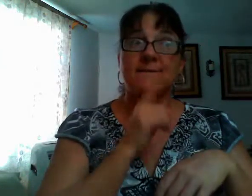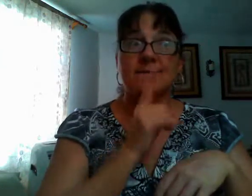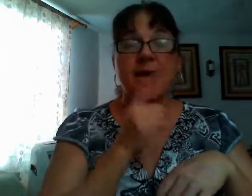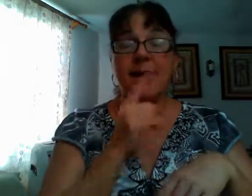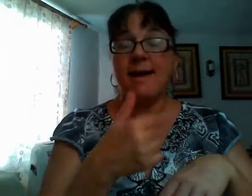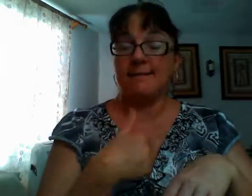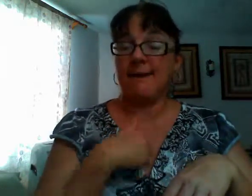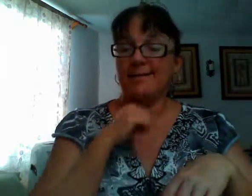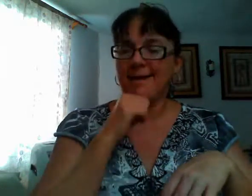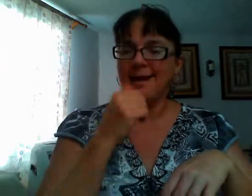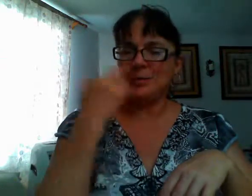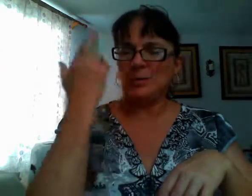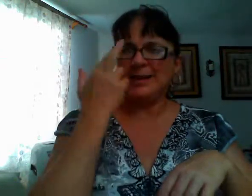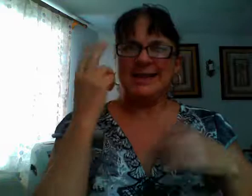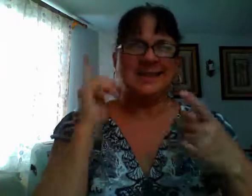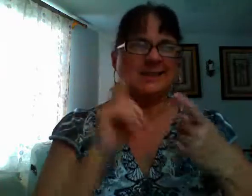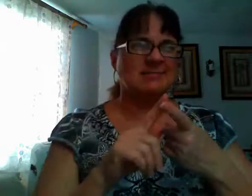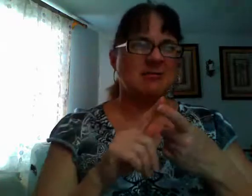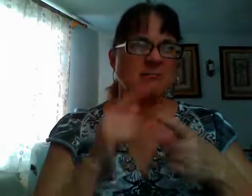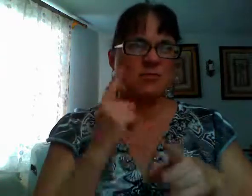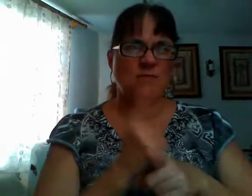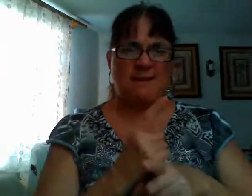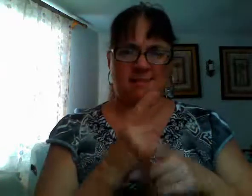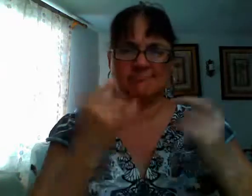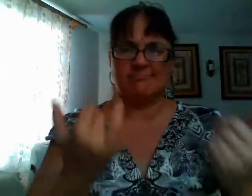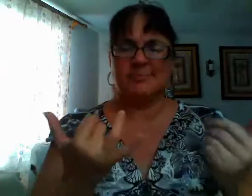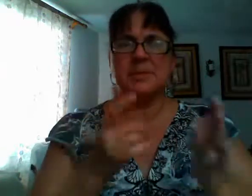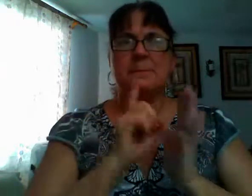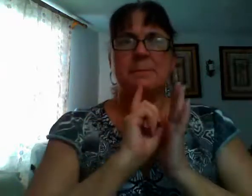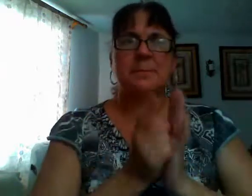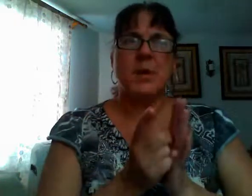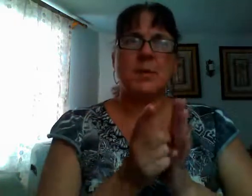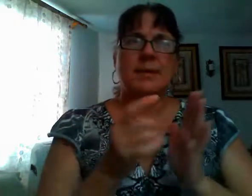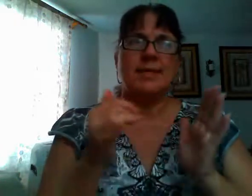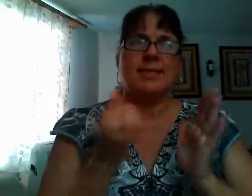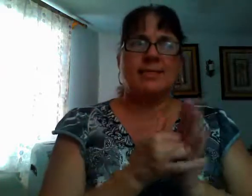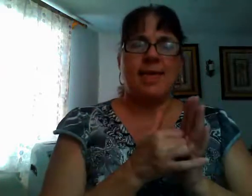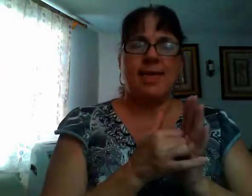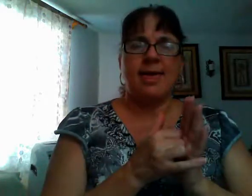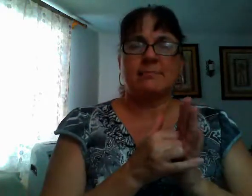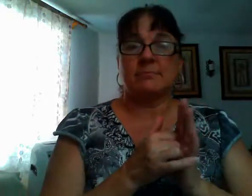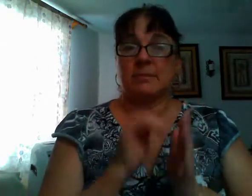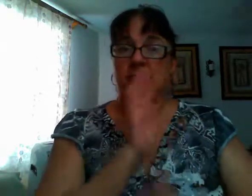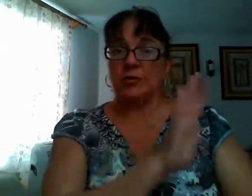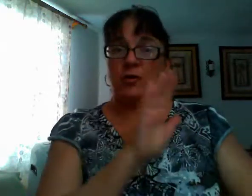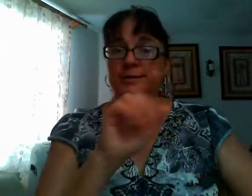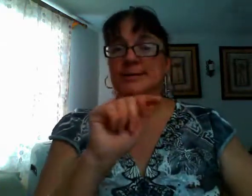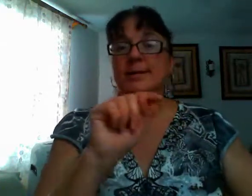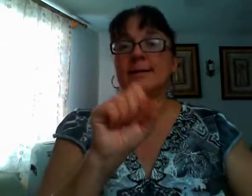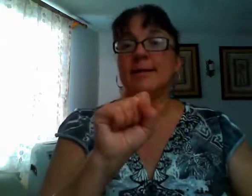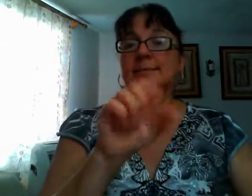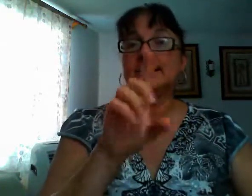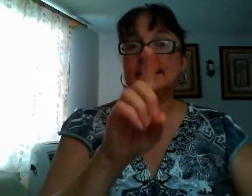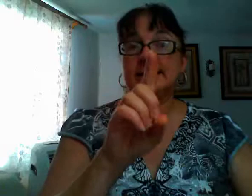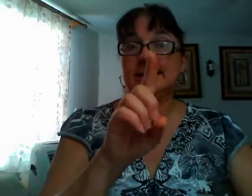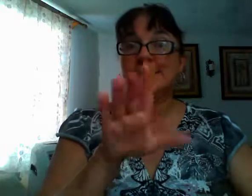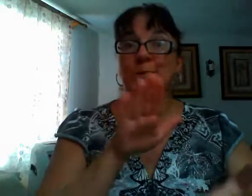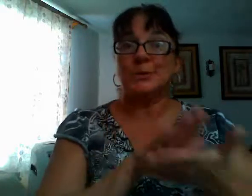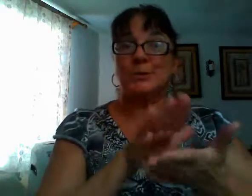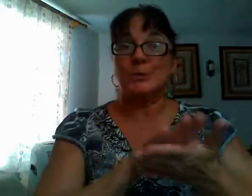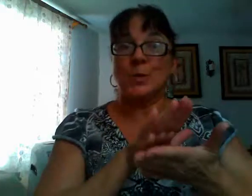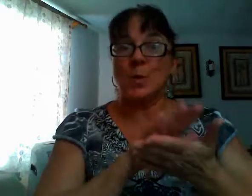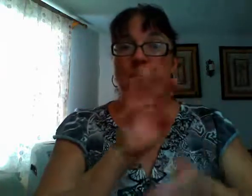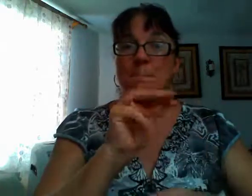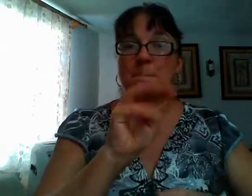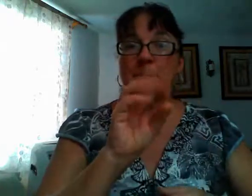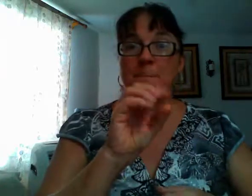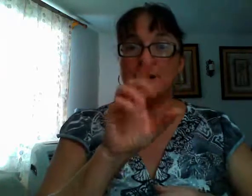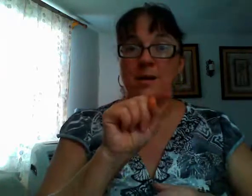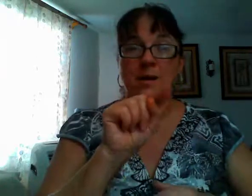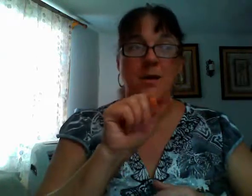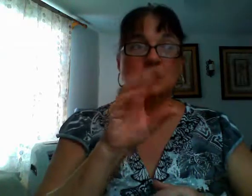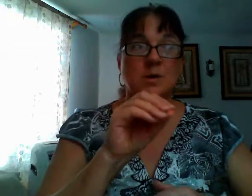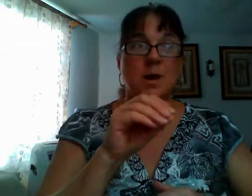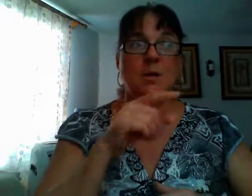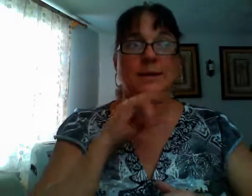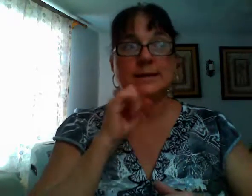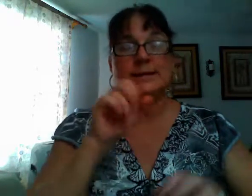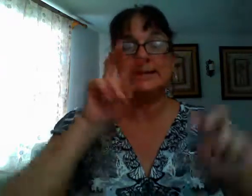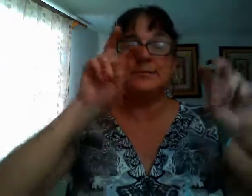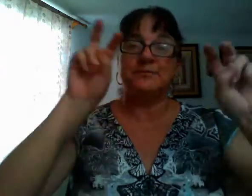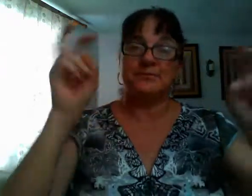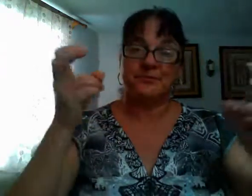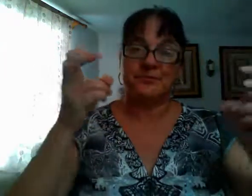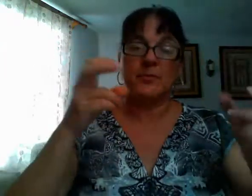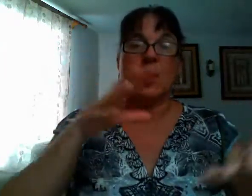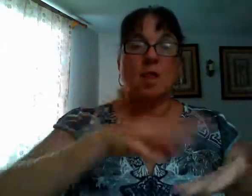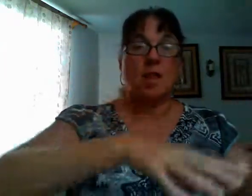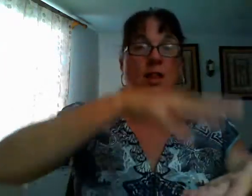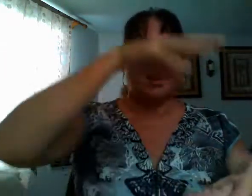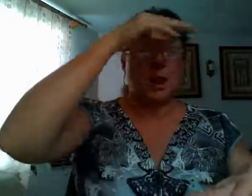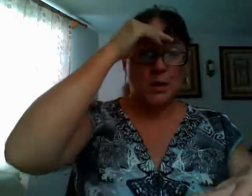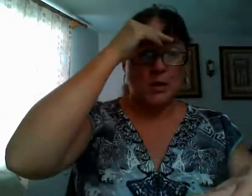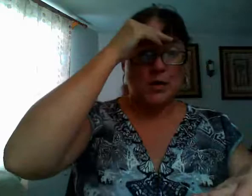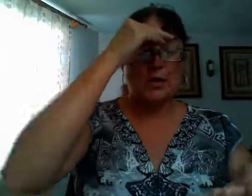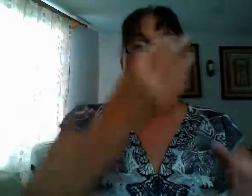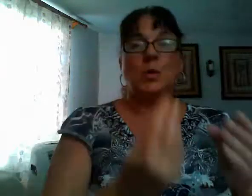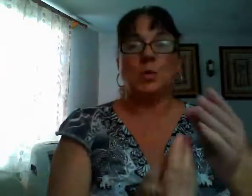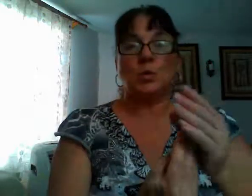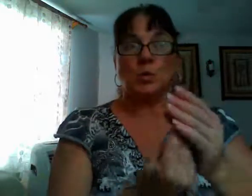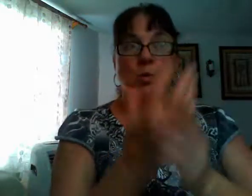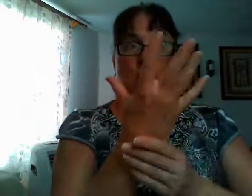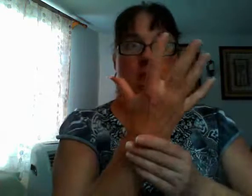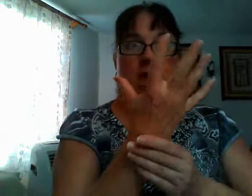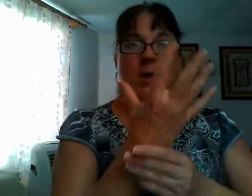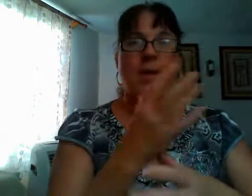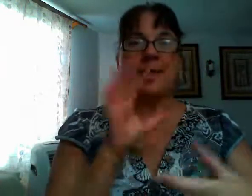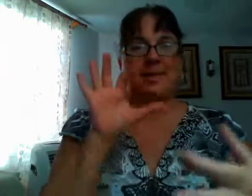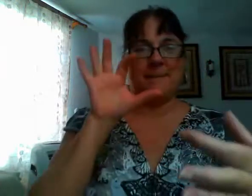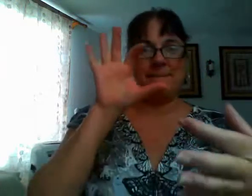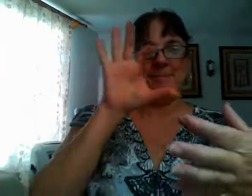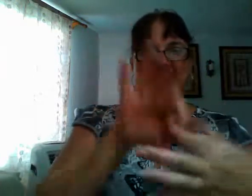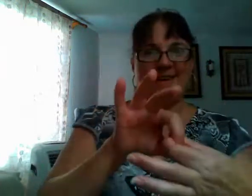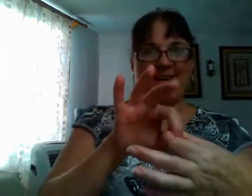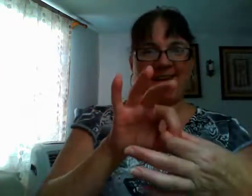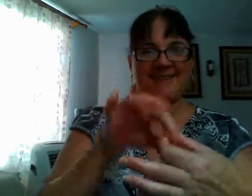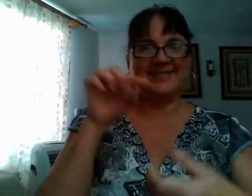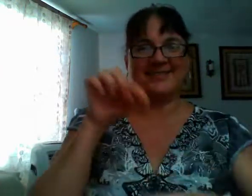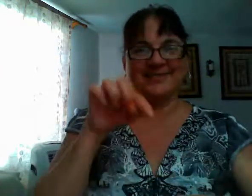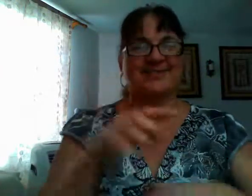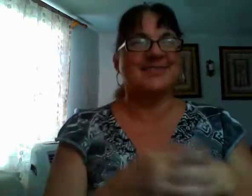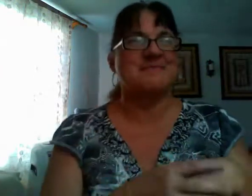In fact, I did not realize it until right this minute that the TSD school motto is “learn, grown, belong.”